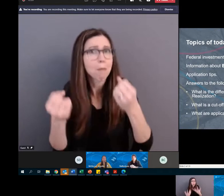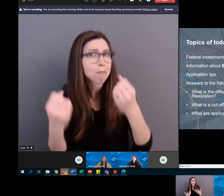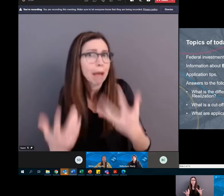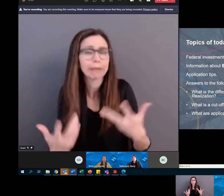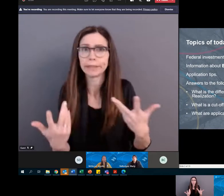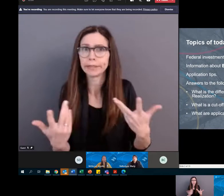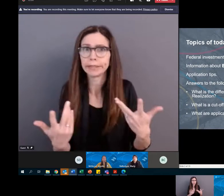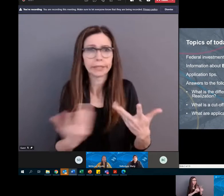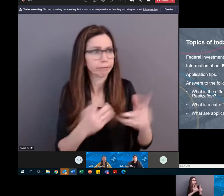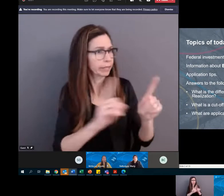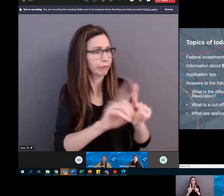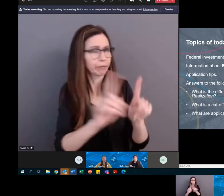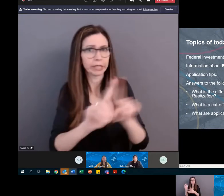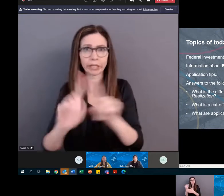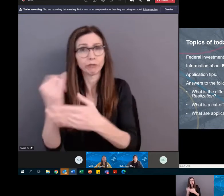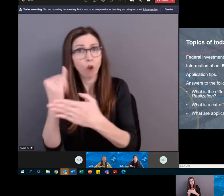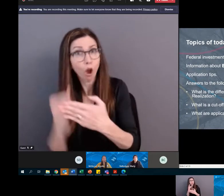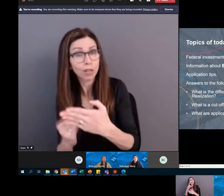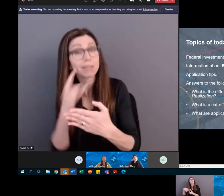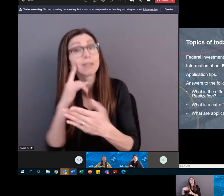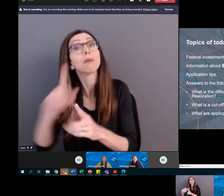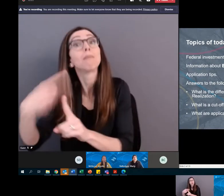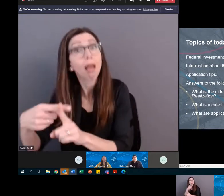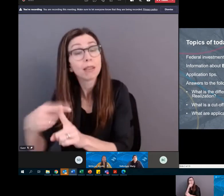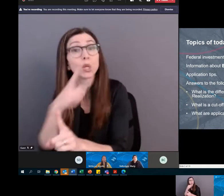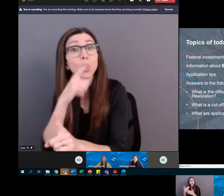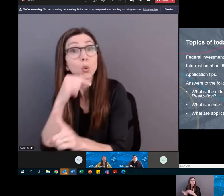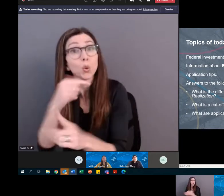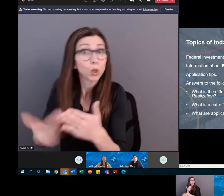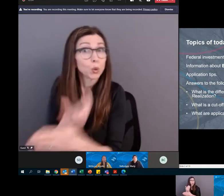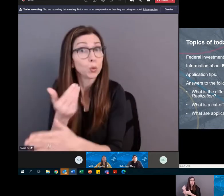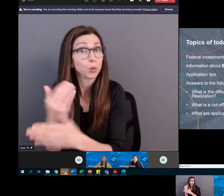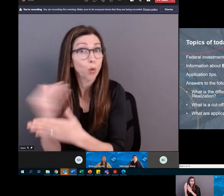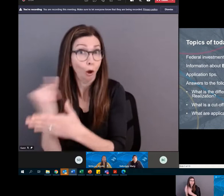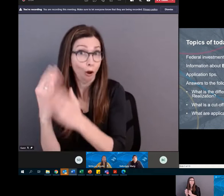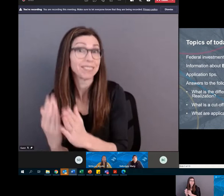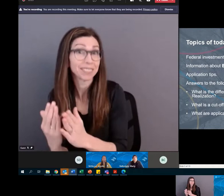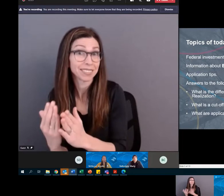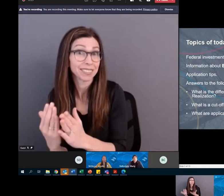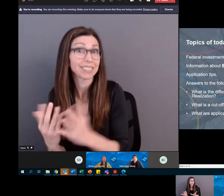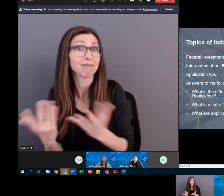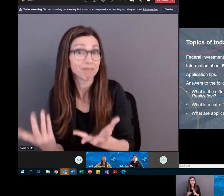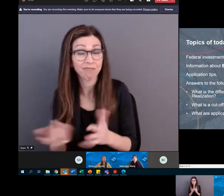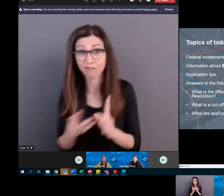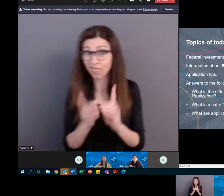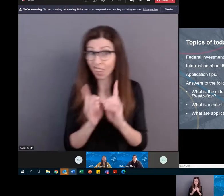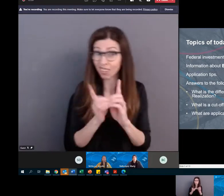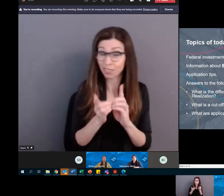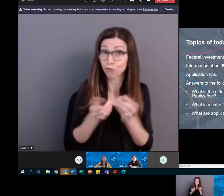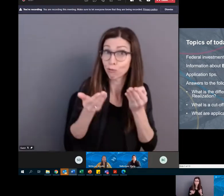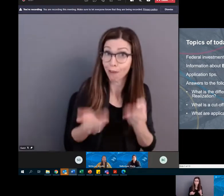early career artists. Digital Now is a new one-time digital